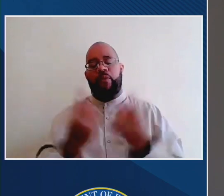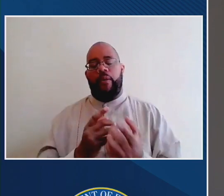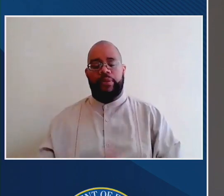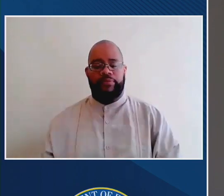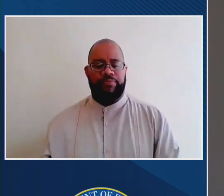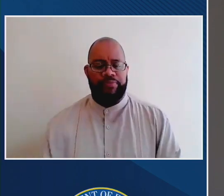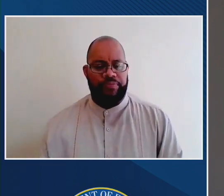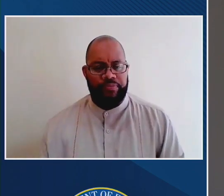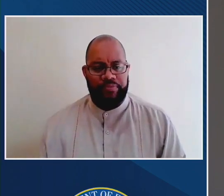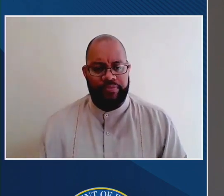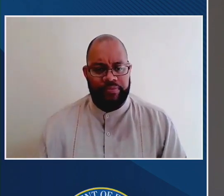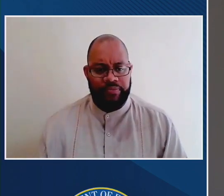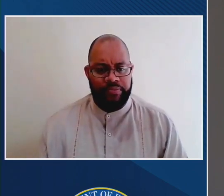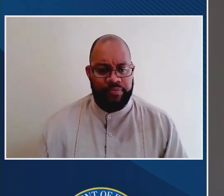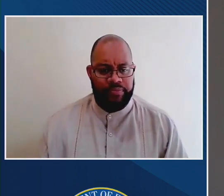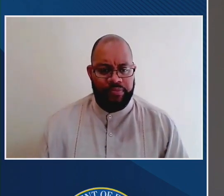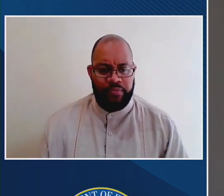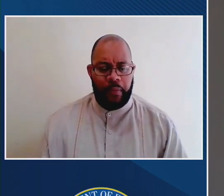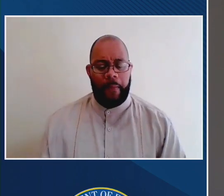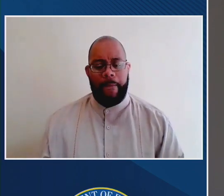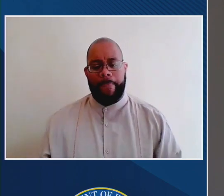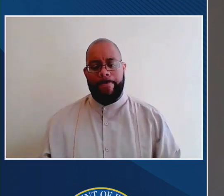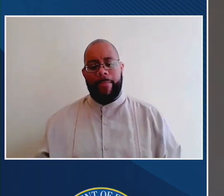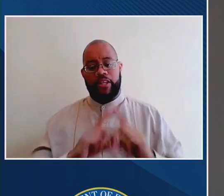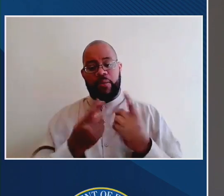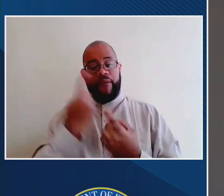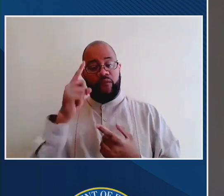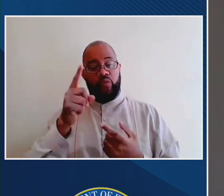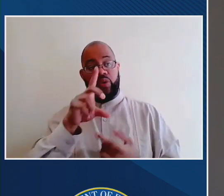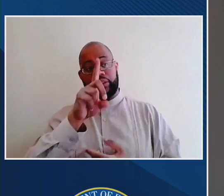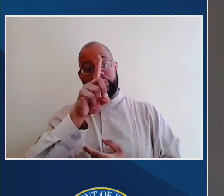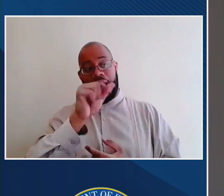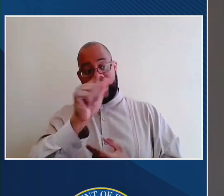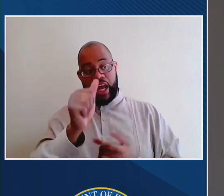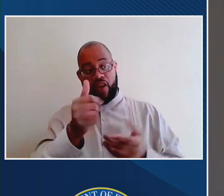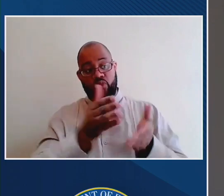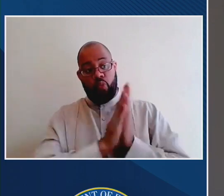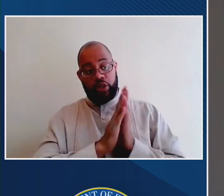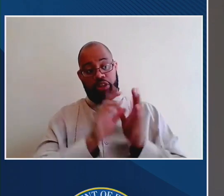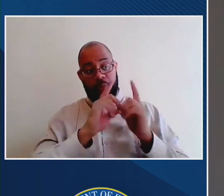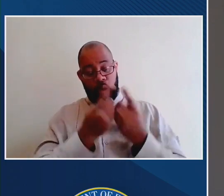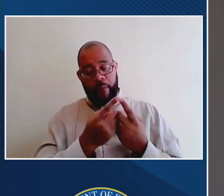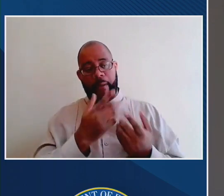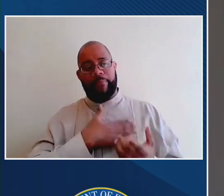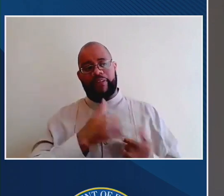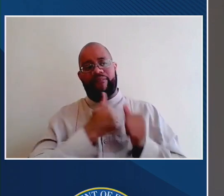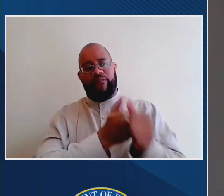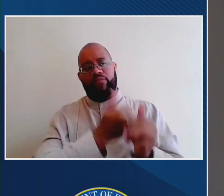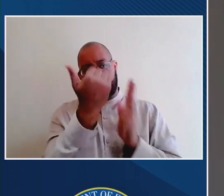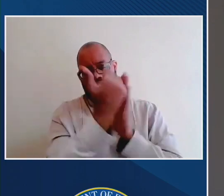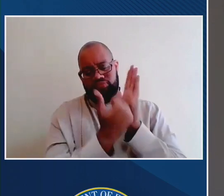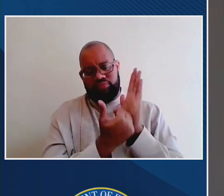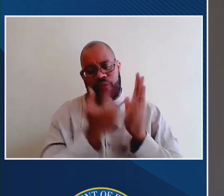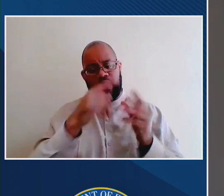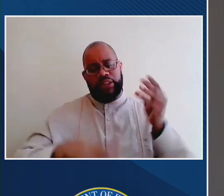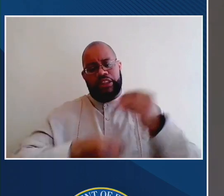. For the Department, for data requests to the Department, please refer to the protocols for additional information.